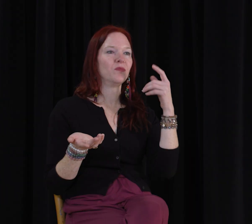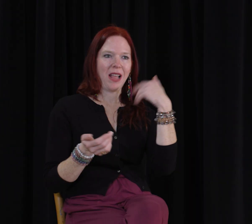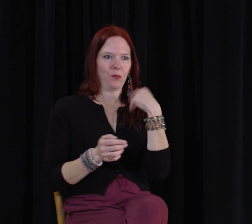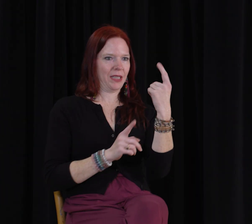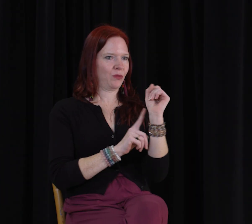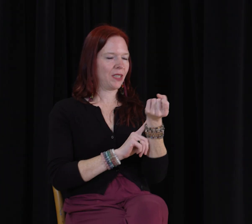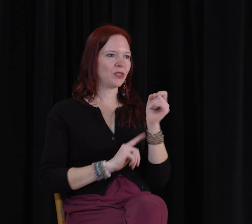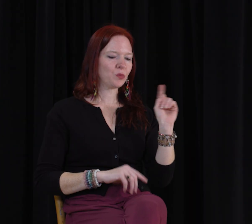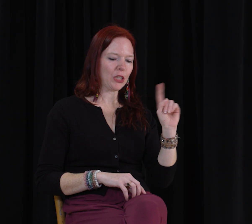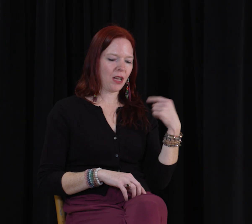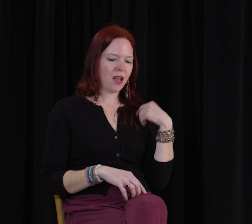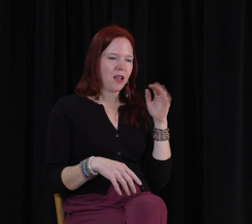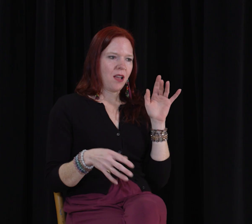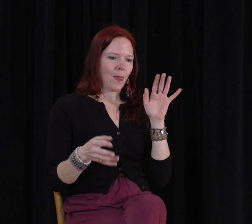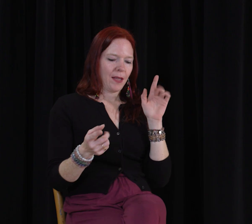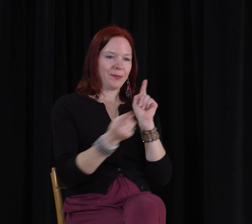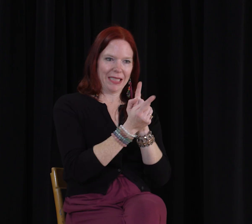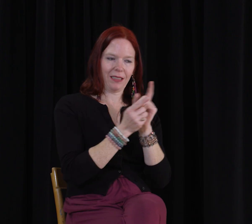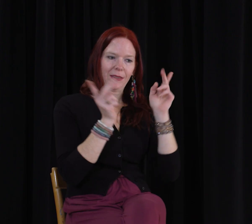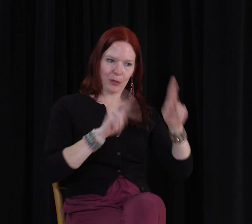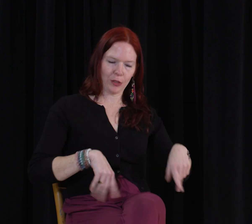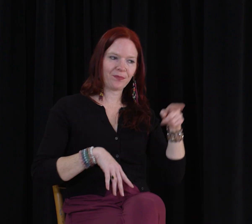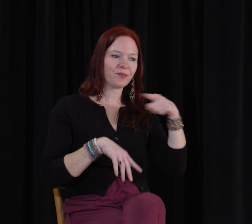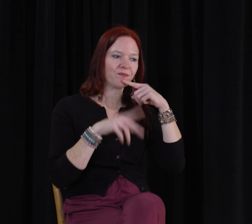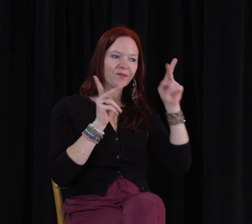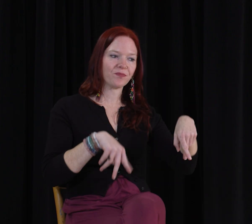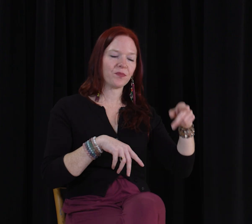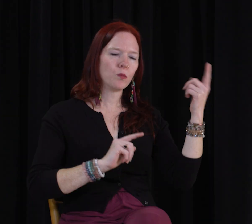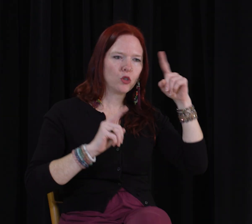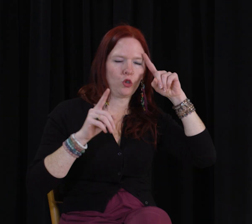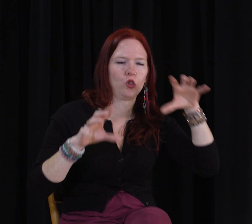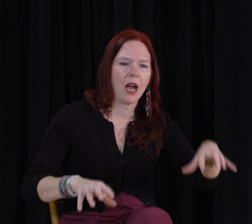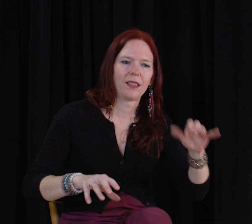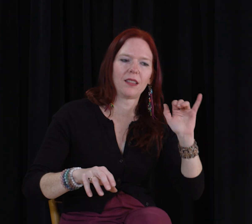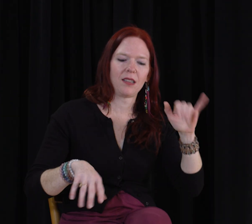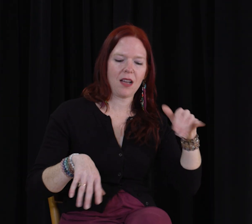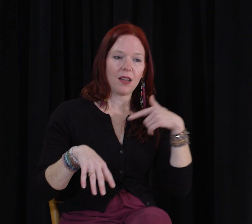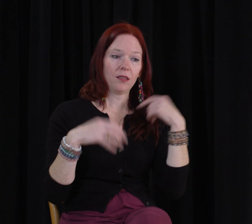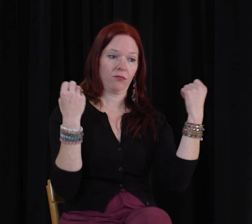I had a situation where I met someone hearing, in person– and they were shocked that